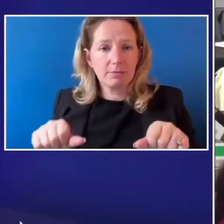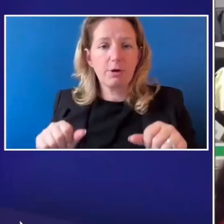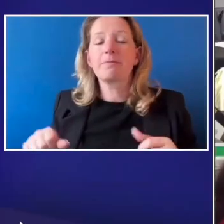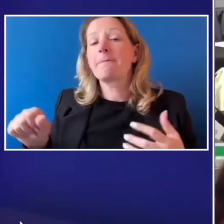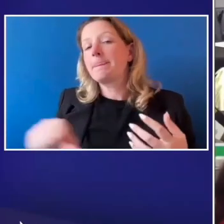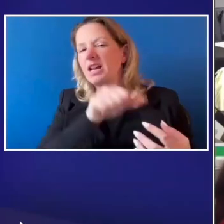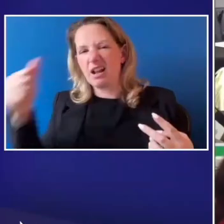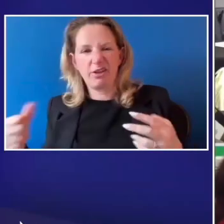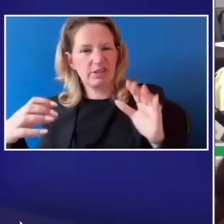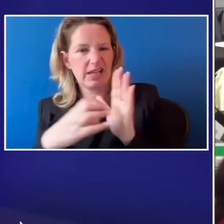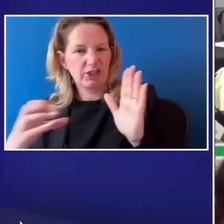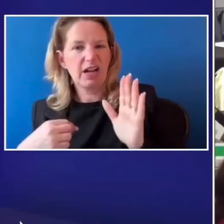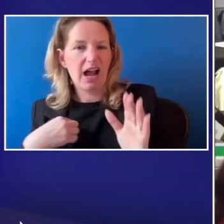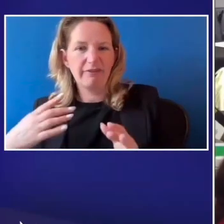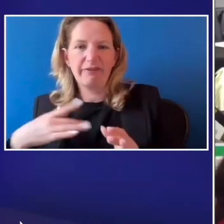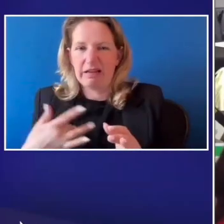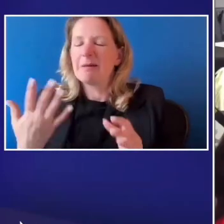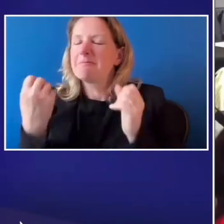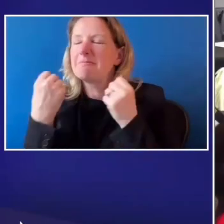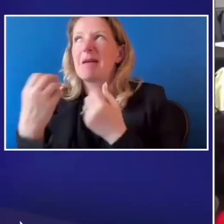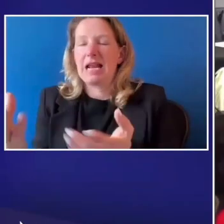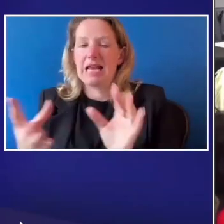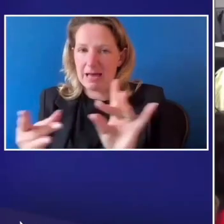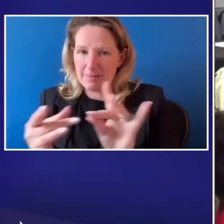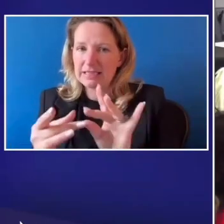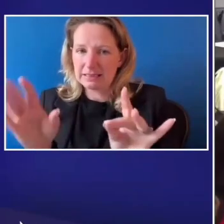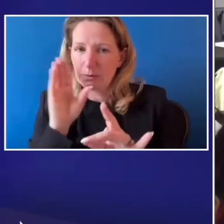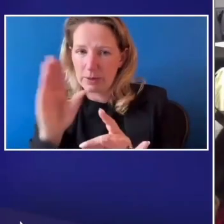on coming up shortly. Um, so, uh, but once we